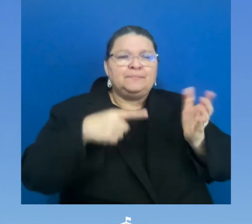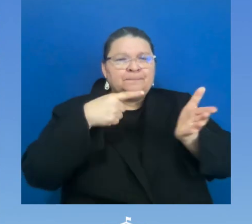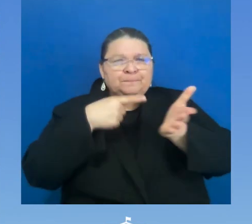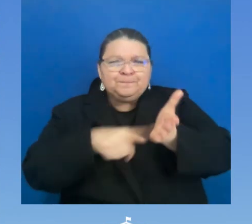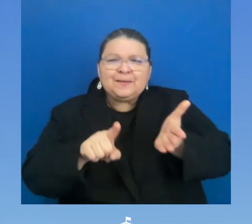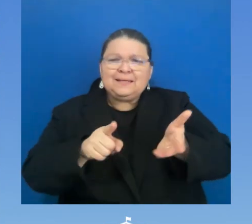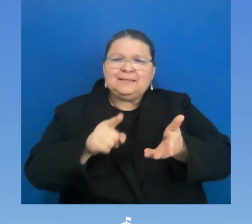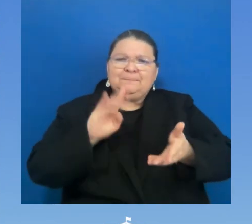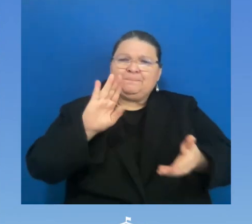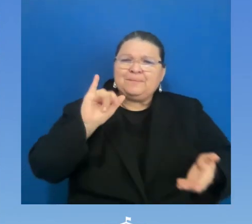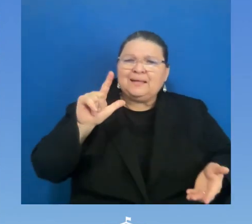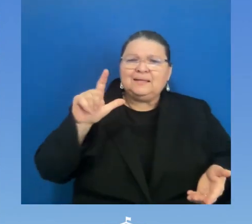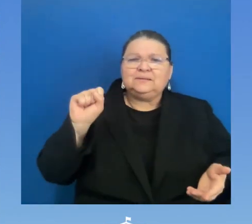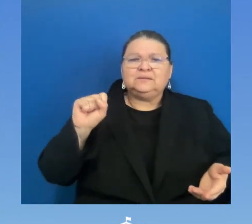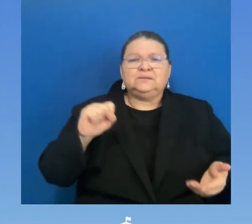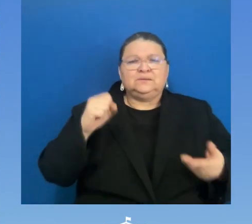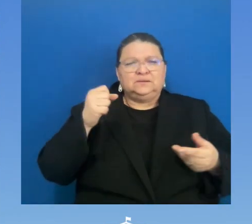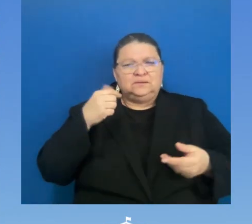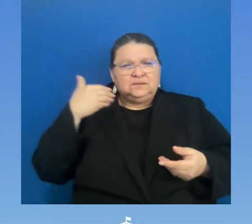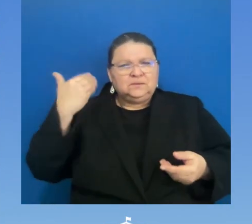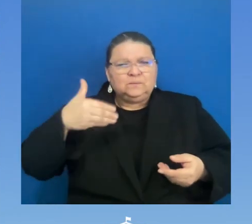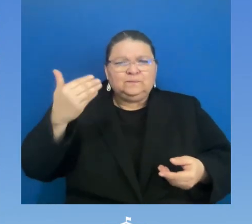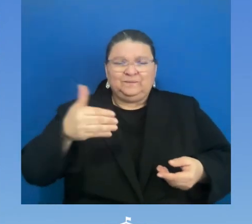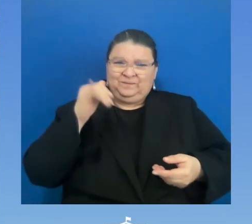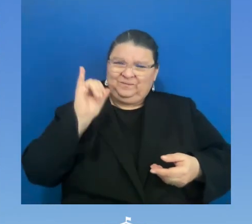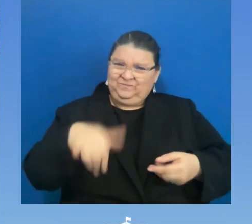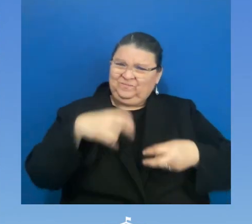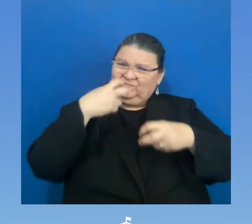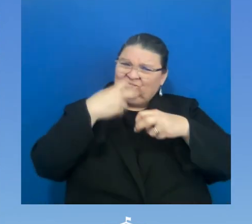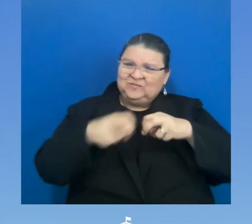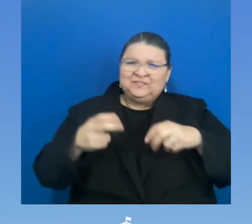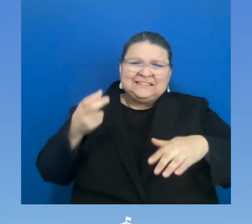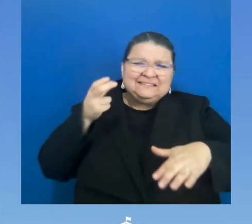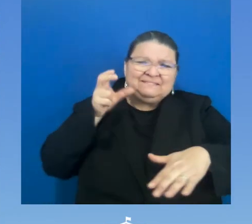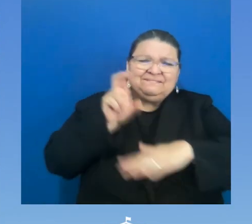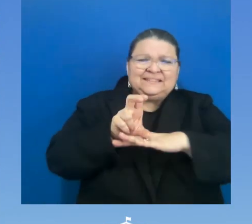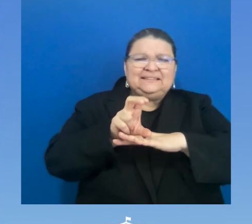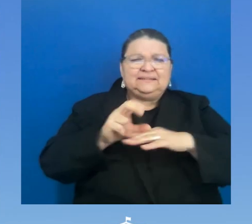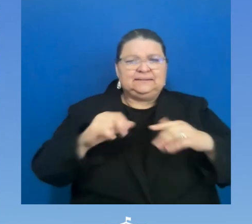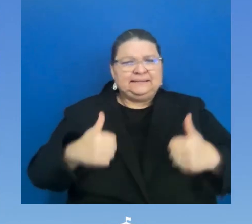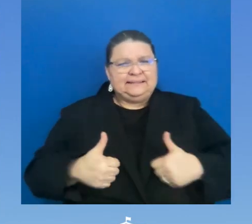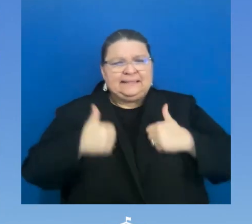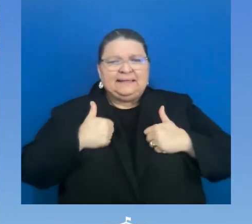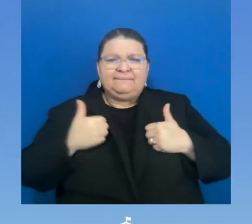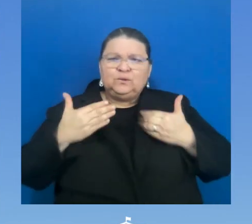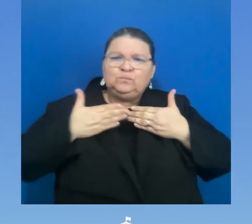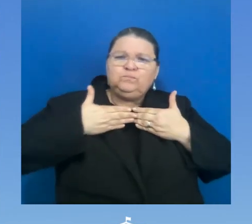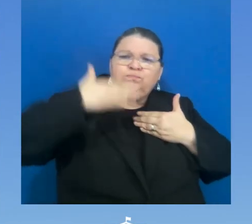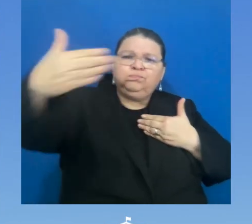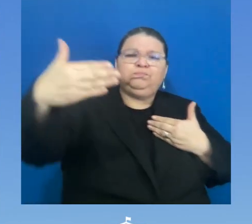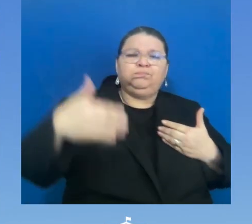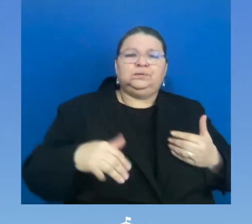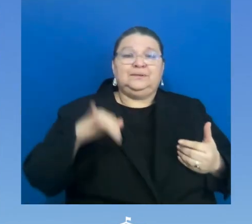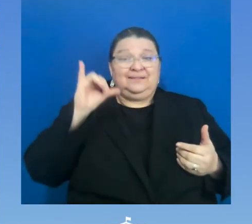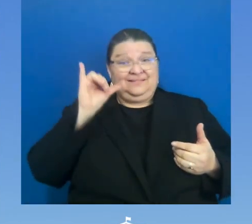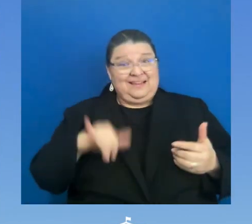It can also have a negative impact on their productivity, job satisfaction, and retention. And by extension,